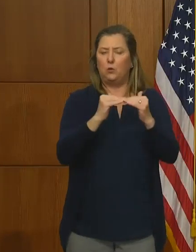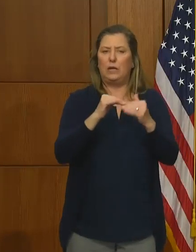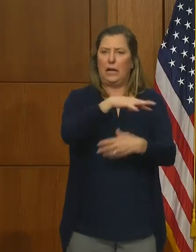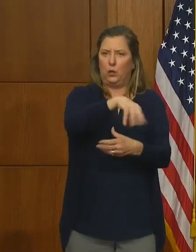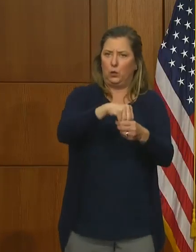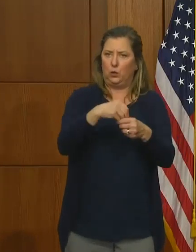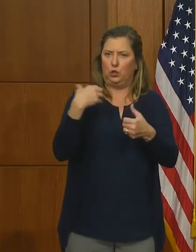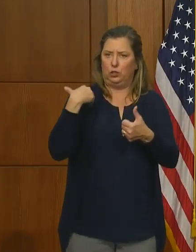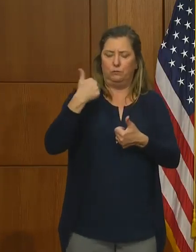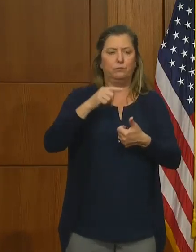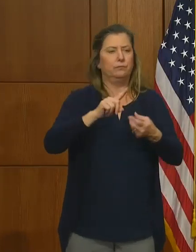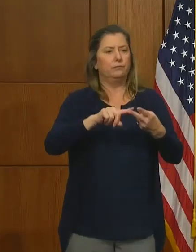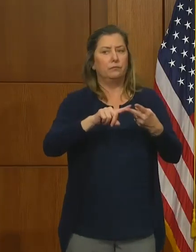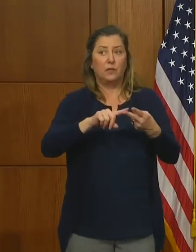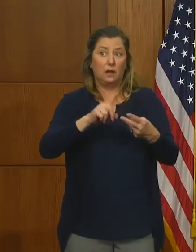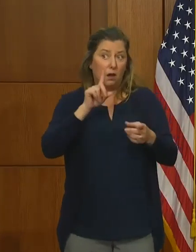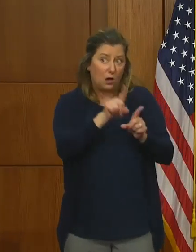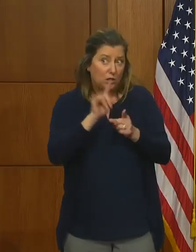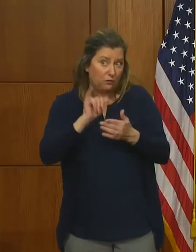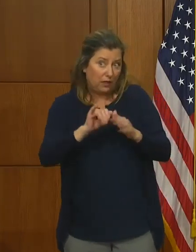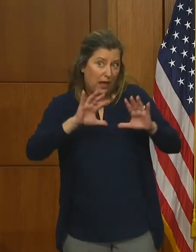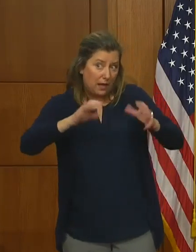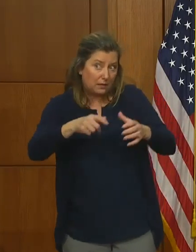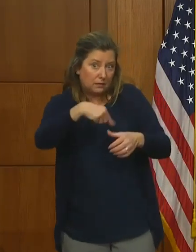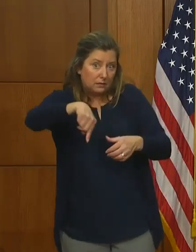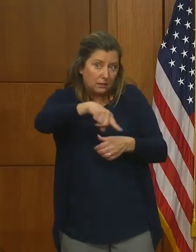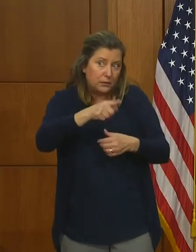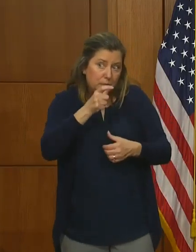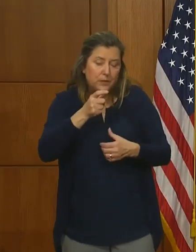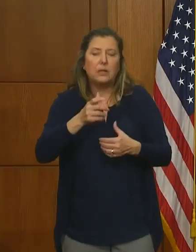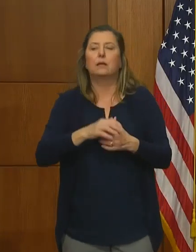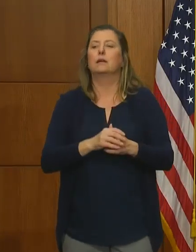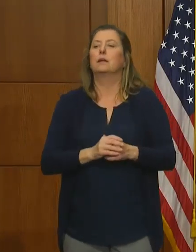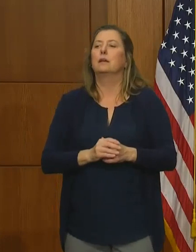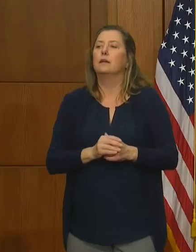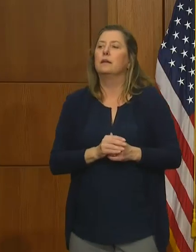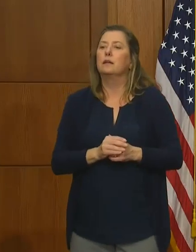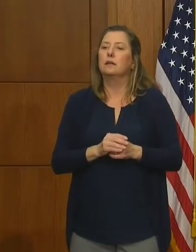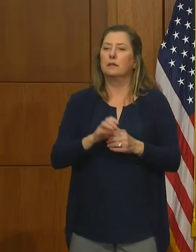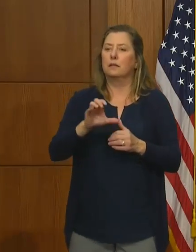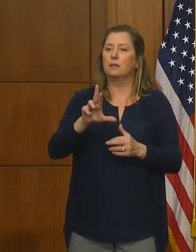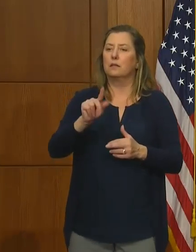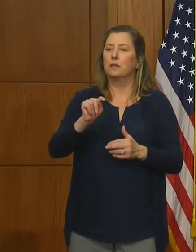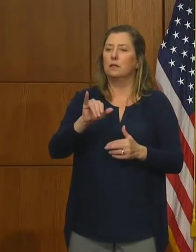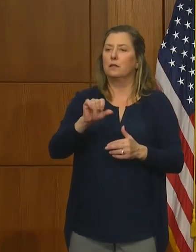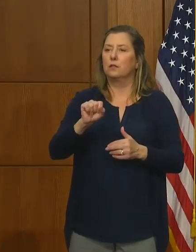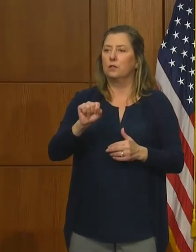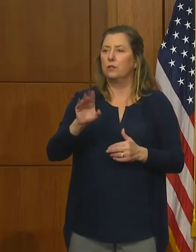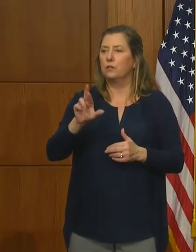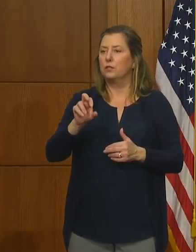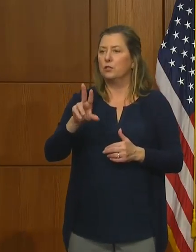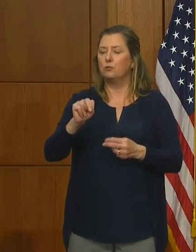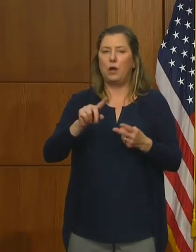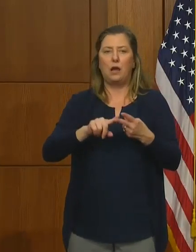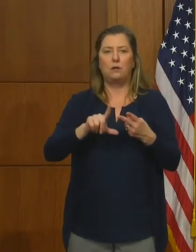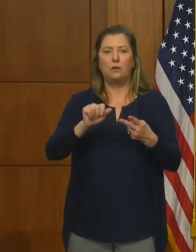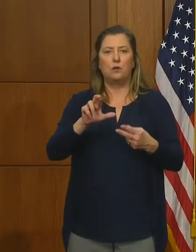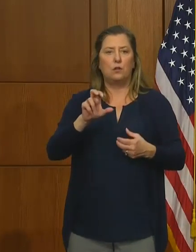COMMONWEALTH CHIEF DIVERSITY EQUITY AND INCLUSION OFFICER. ADDITIONALLY ON THAT PARTICULAR